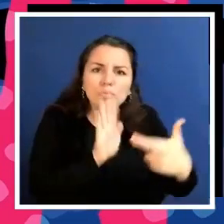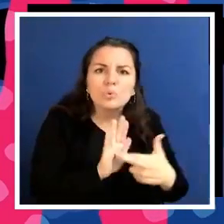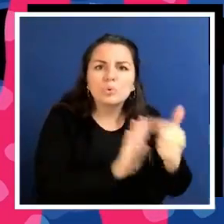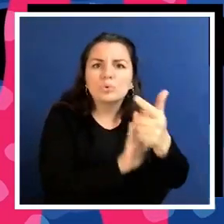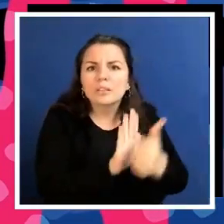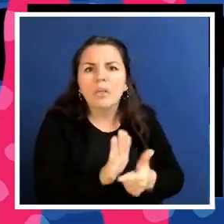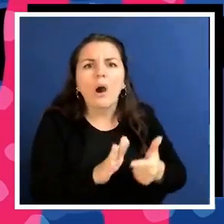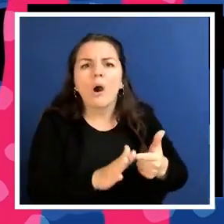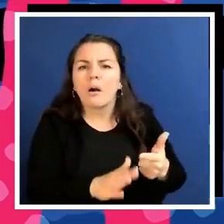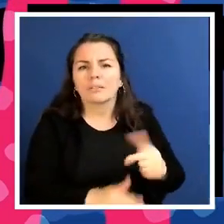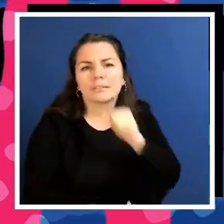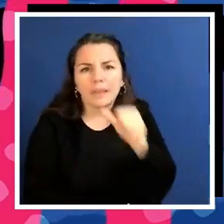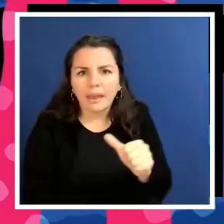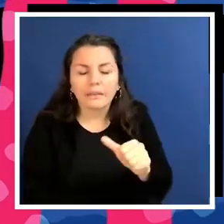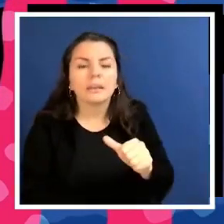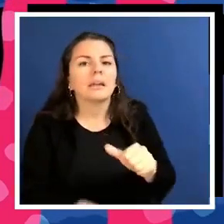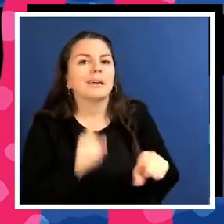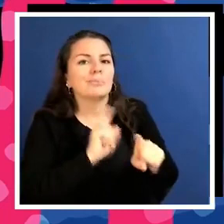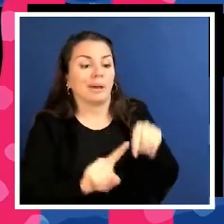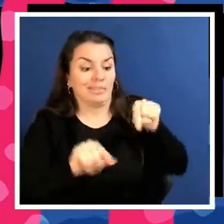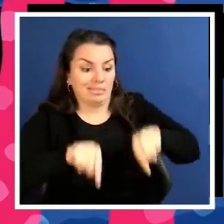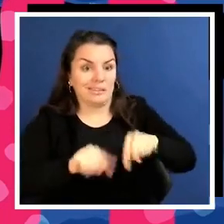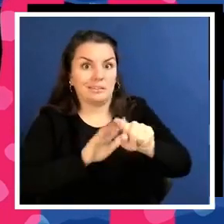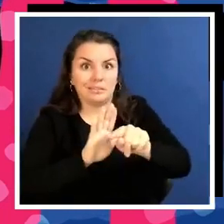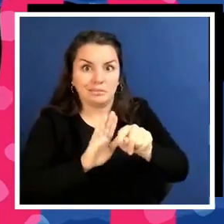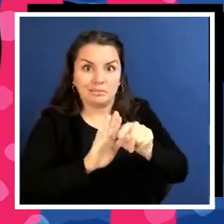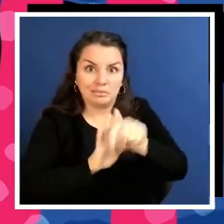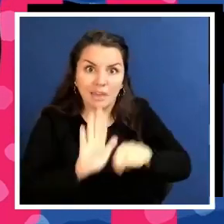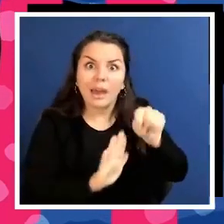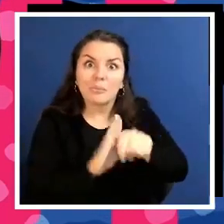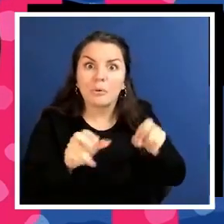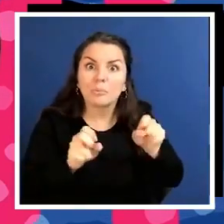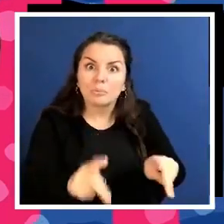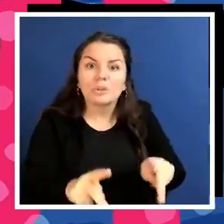UNJUST.WE TELL THE STORIES THAT MAKE IT SEEM LIKE IT JUST HAPPENED. NOT THAT IT IS MANUFACTURED.